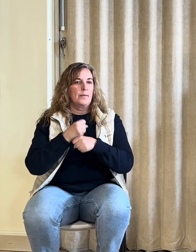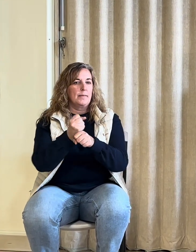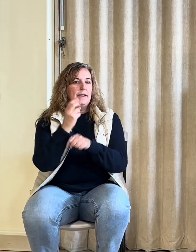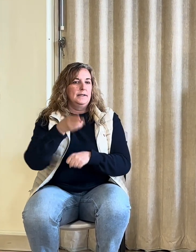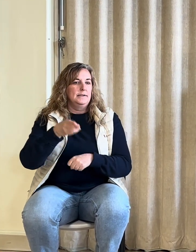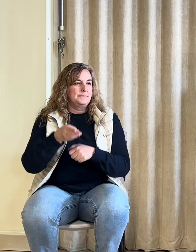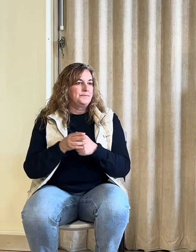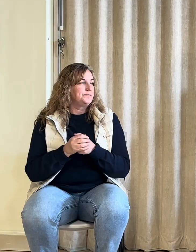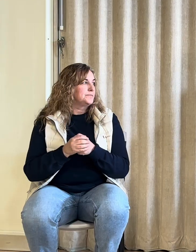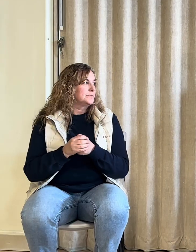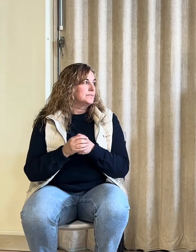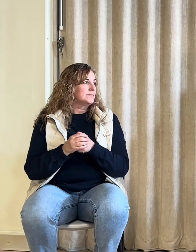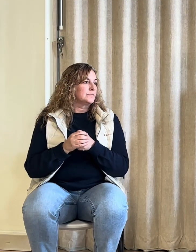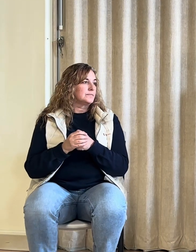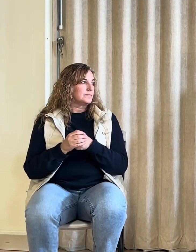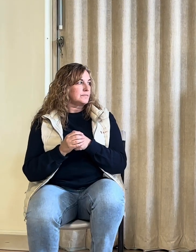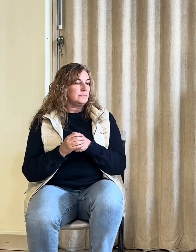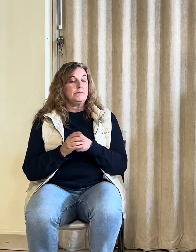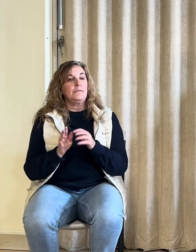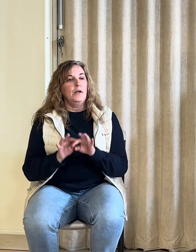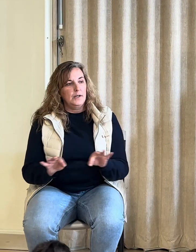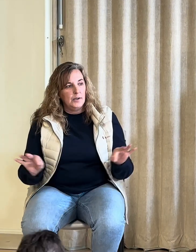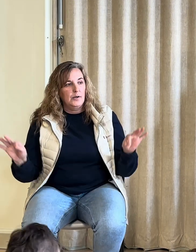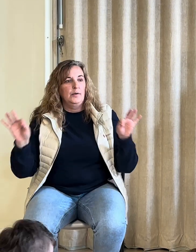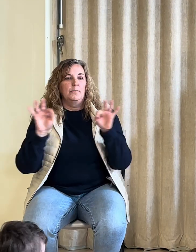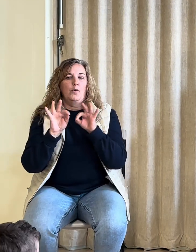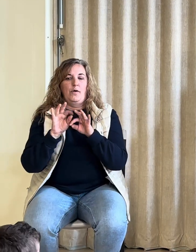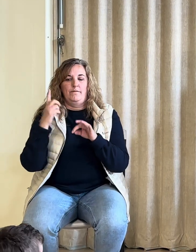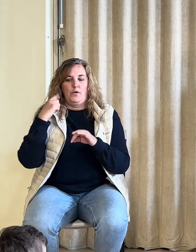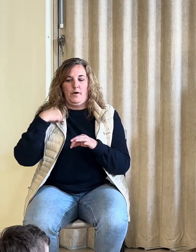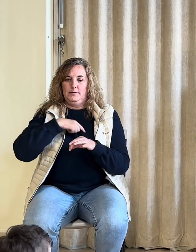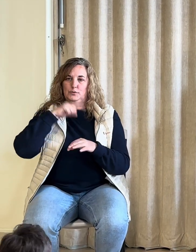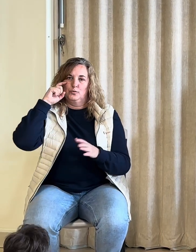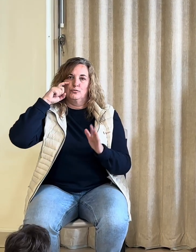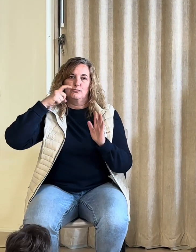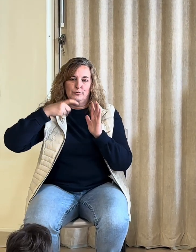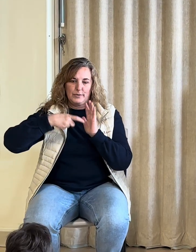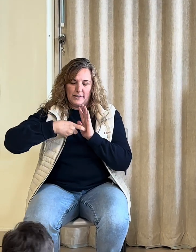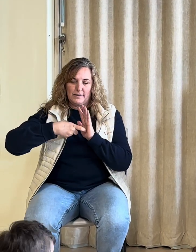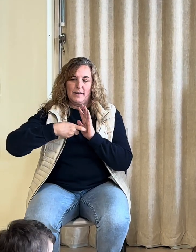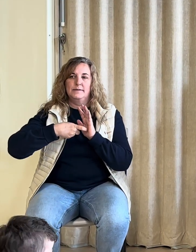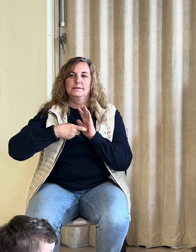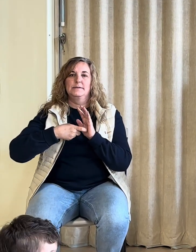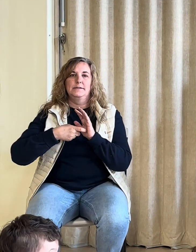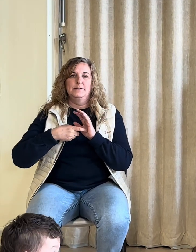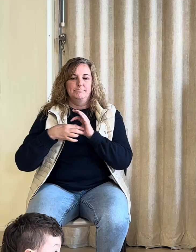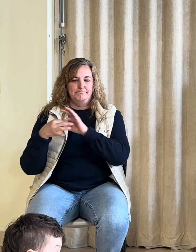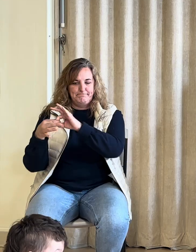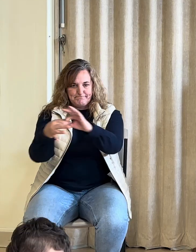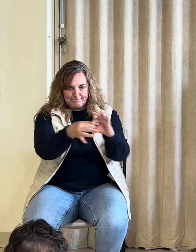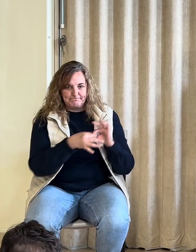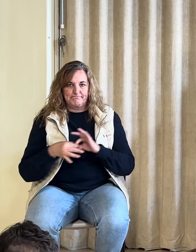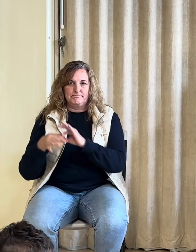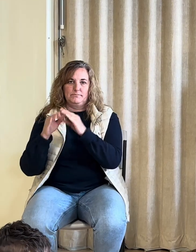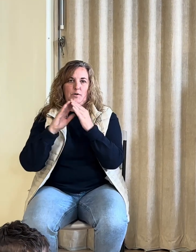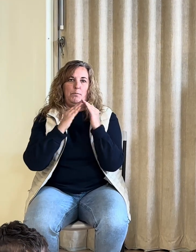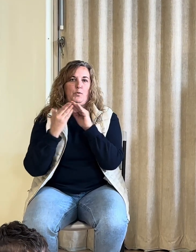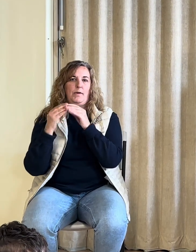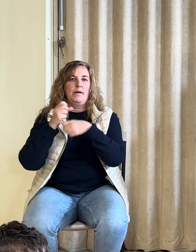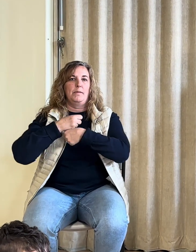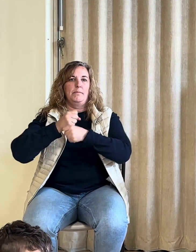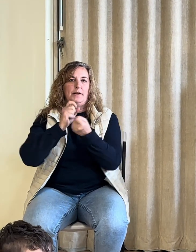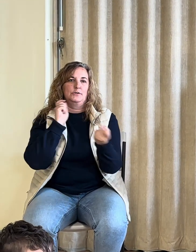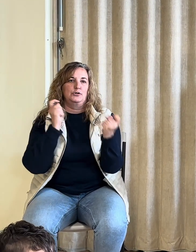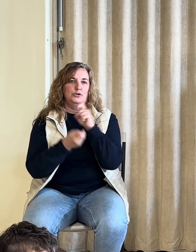And so it is important for us to recognize that it takes community to make change. It is not just